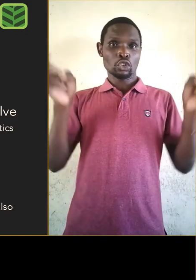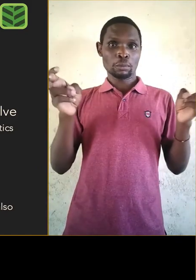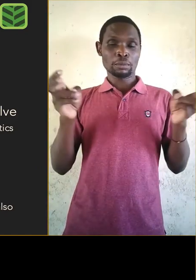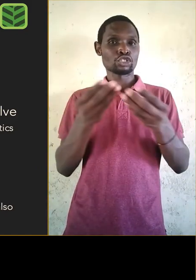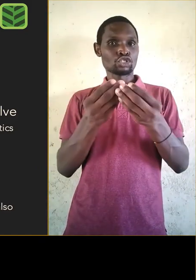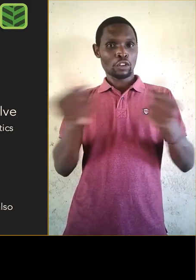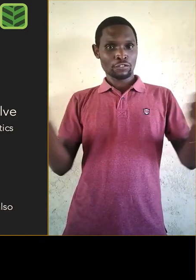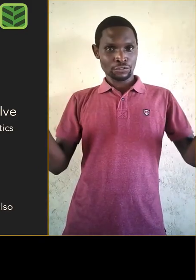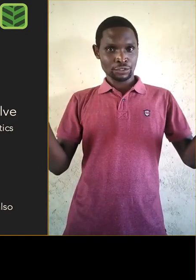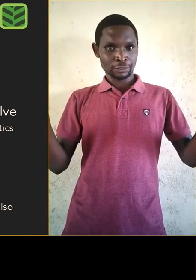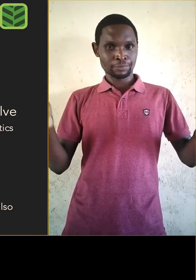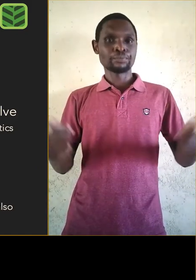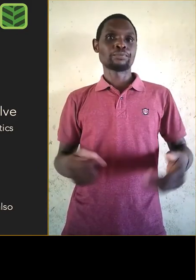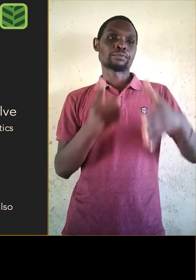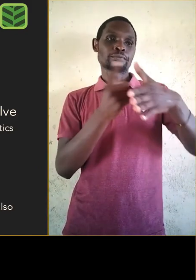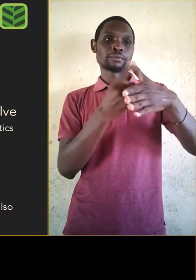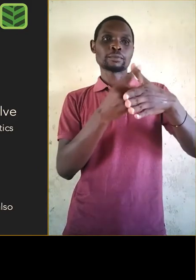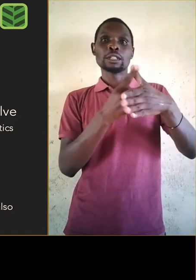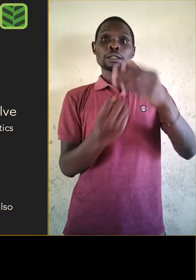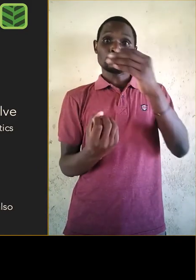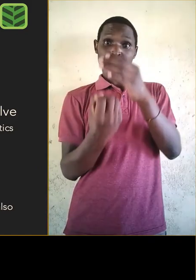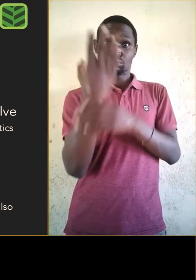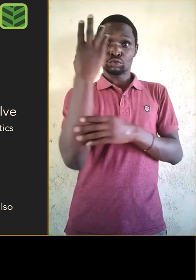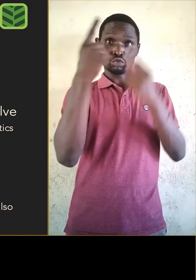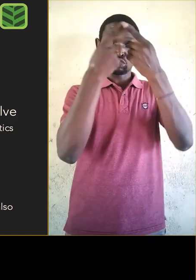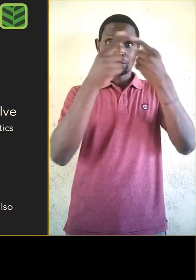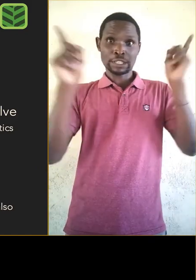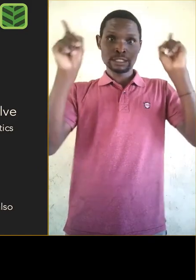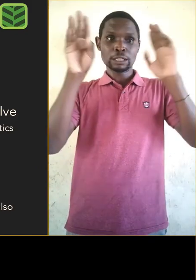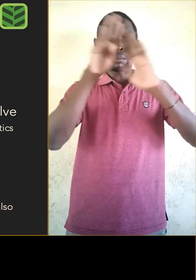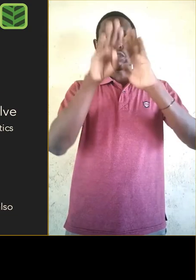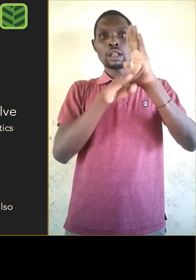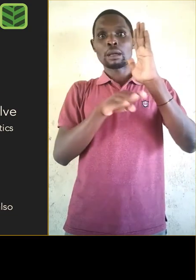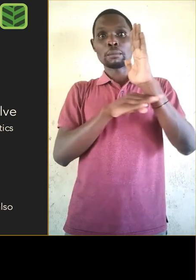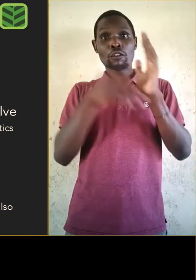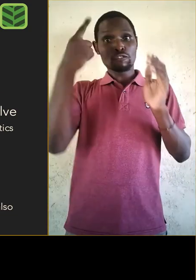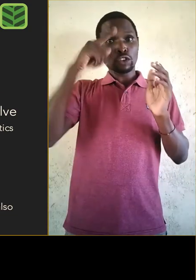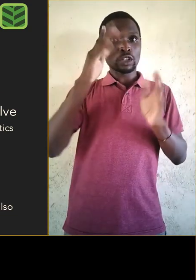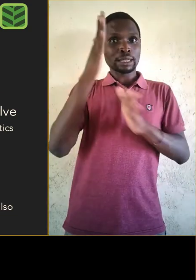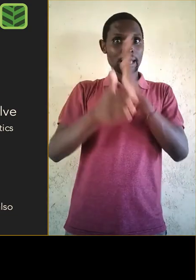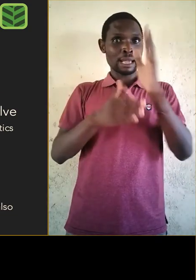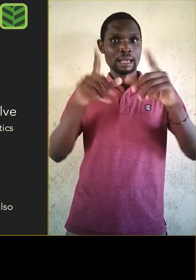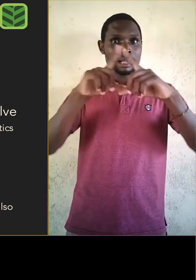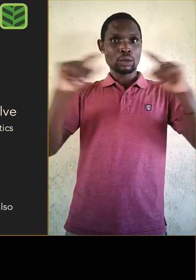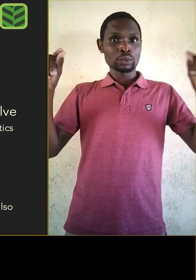Some solutions are the following: First, set up a university program for